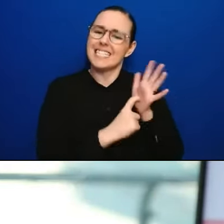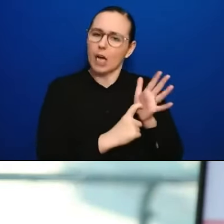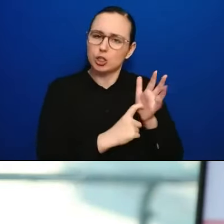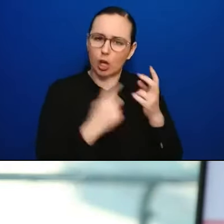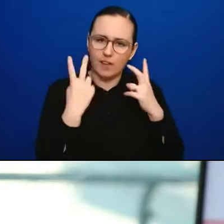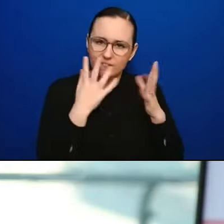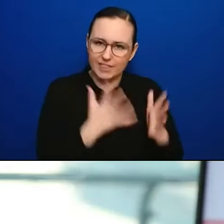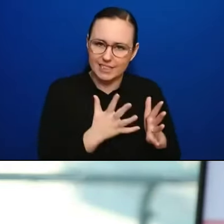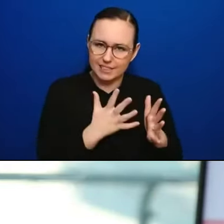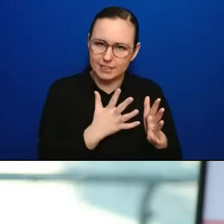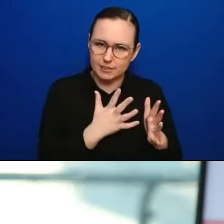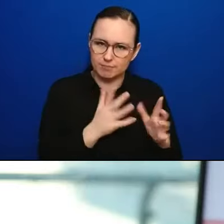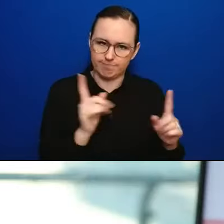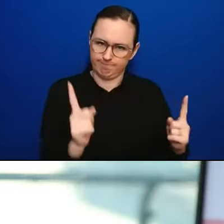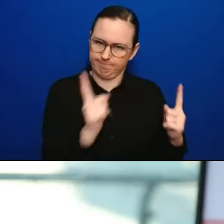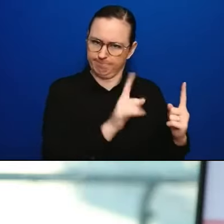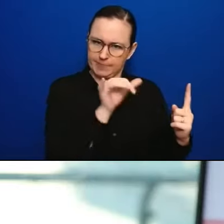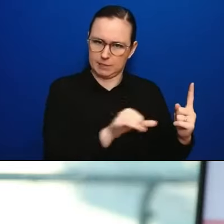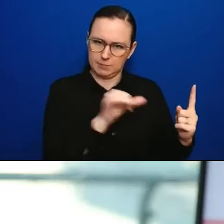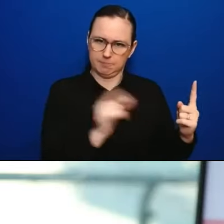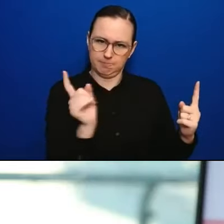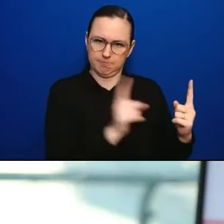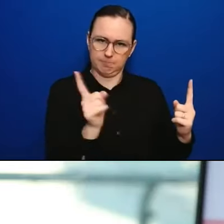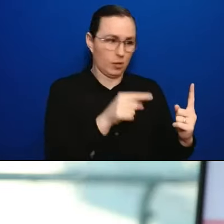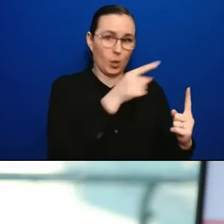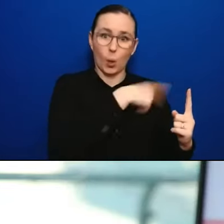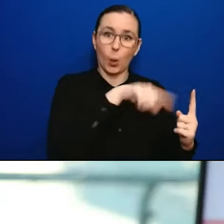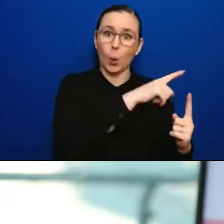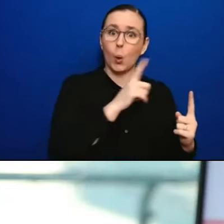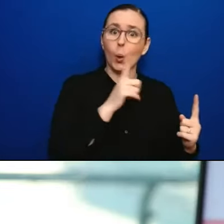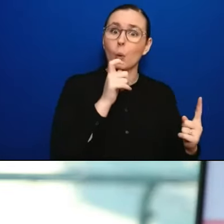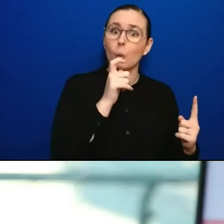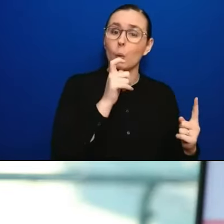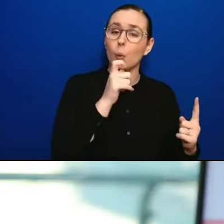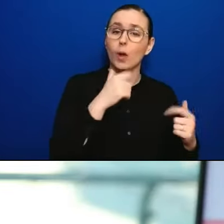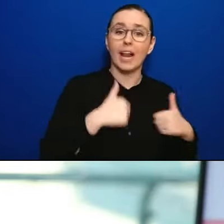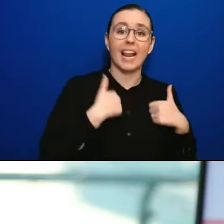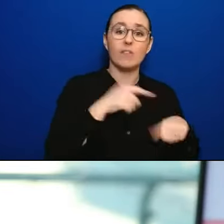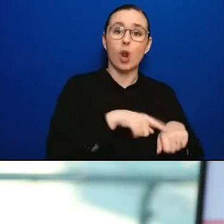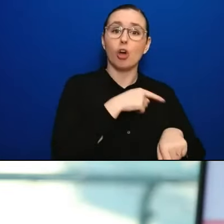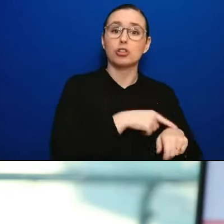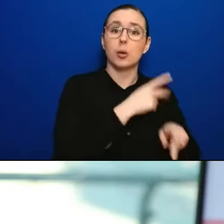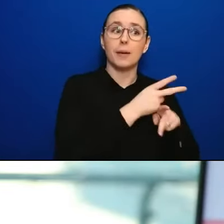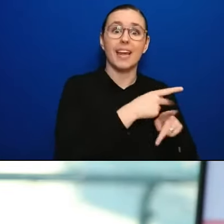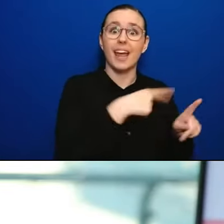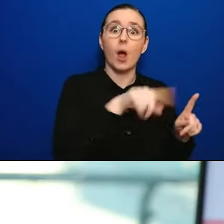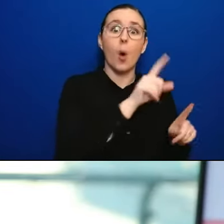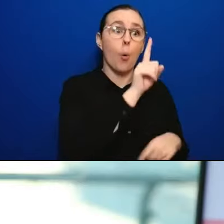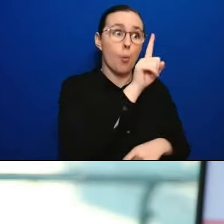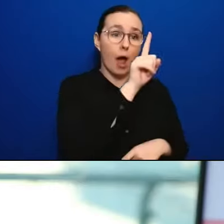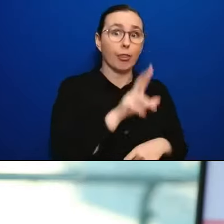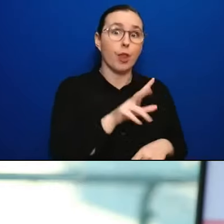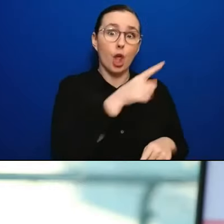rates. So this is one essential visitor, about a third of residents of long-term care